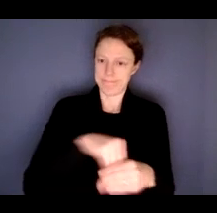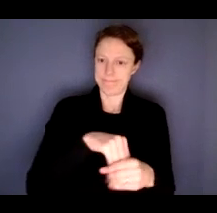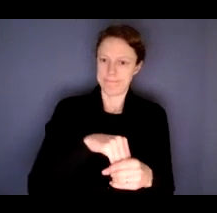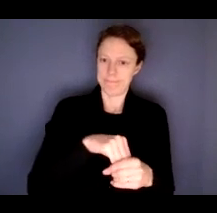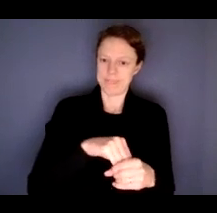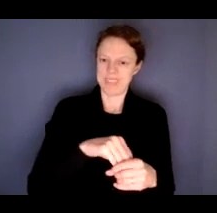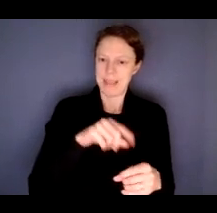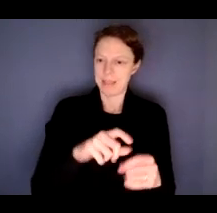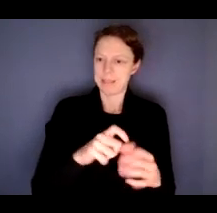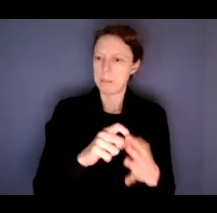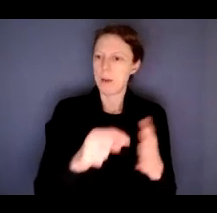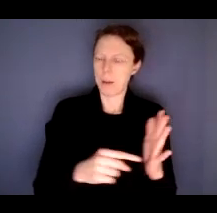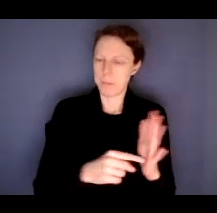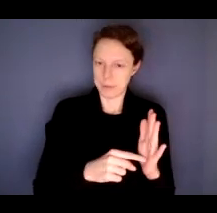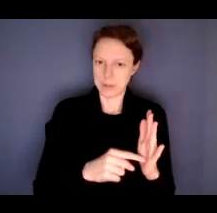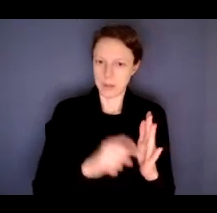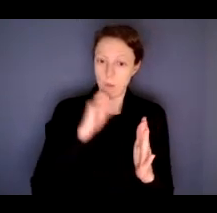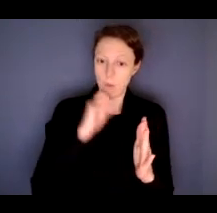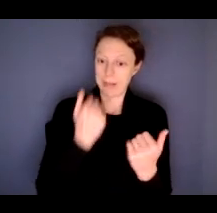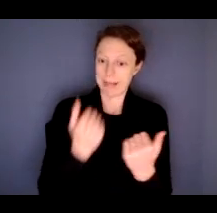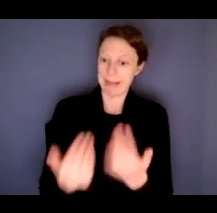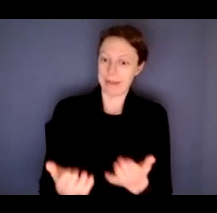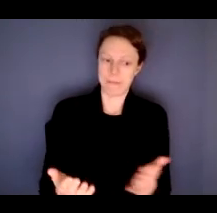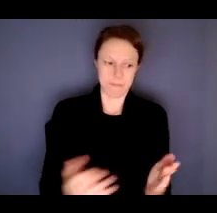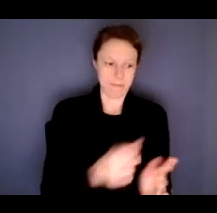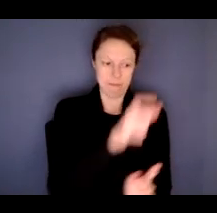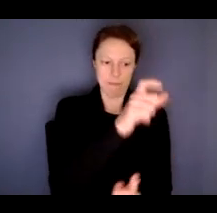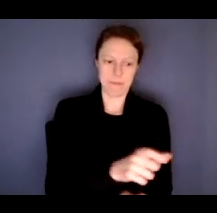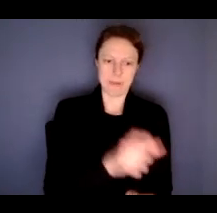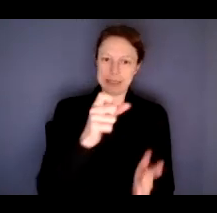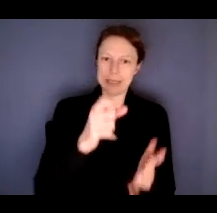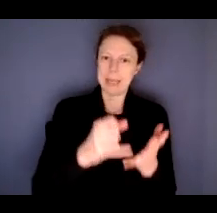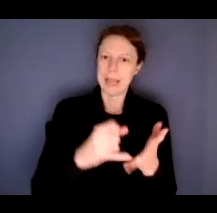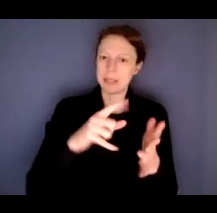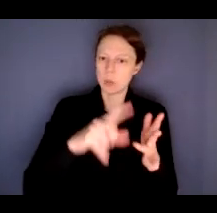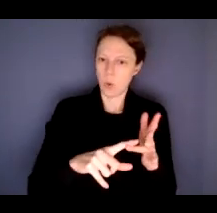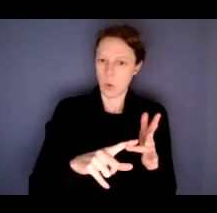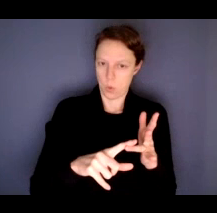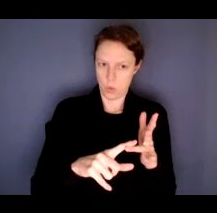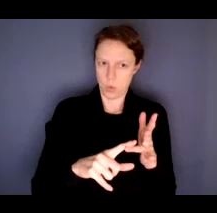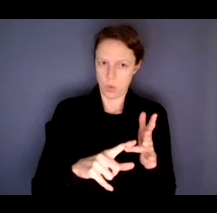they will be allocated a Child Safety Officer and what this person does is they predominantly